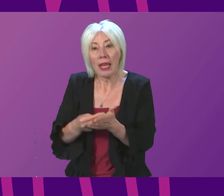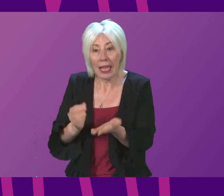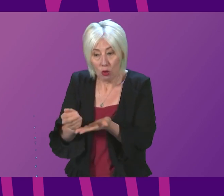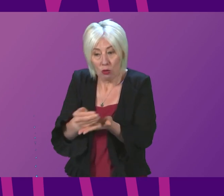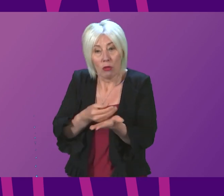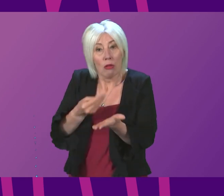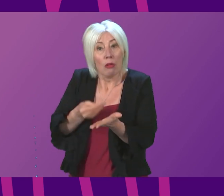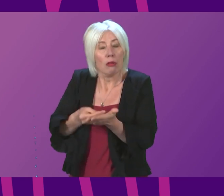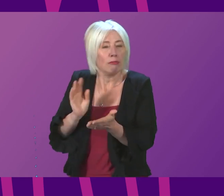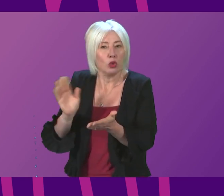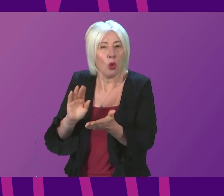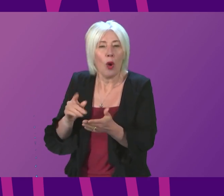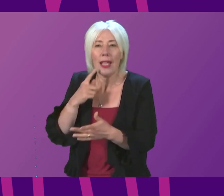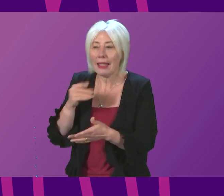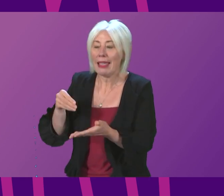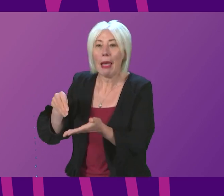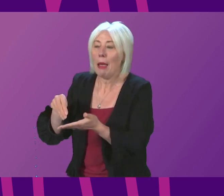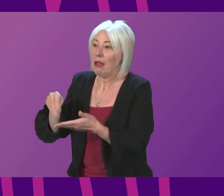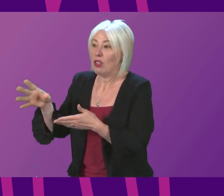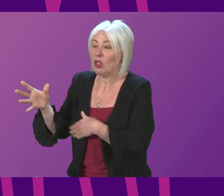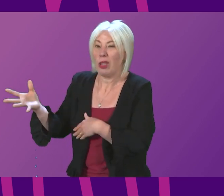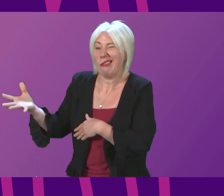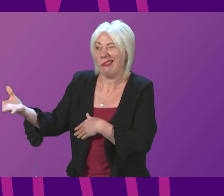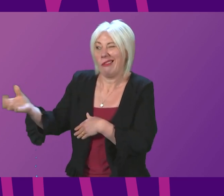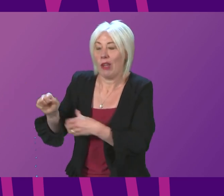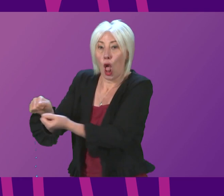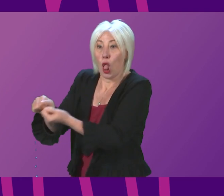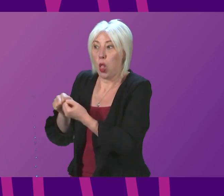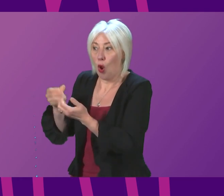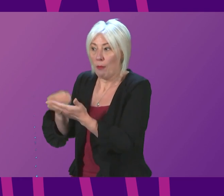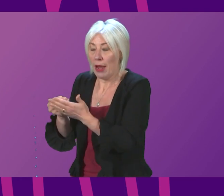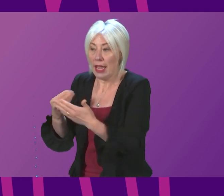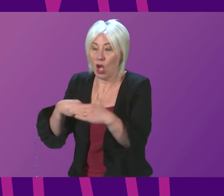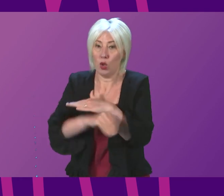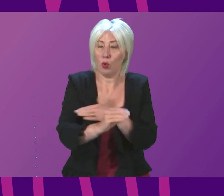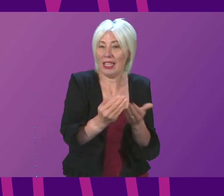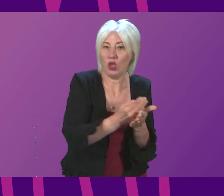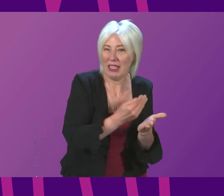It is the equivalent of taking out a payday loan and putting it in a savings account. It does not work and it is not good for Scotland.